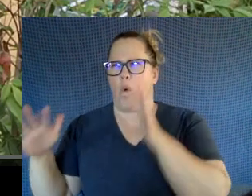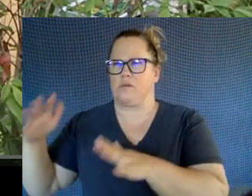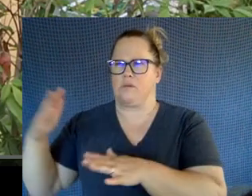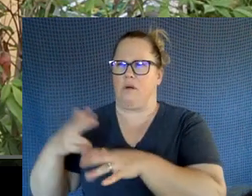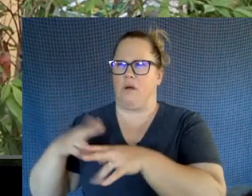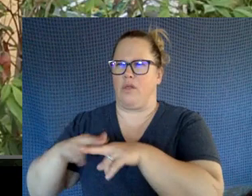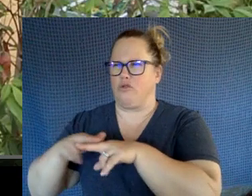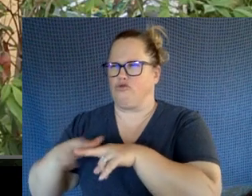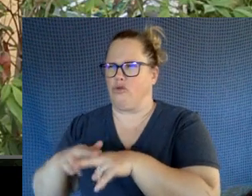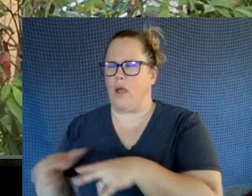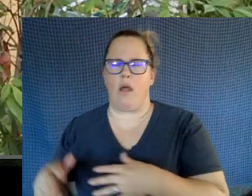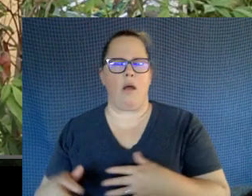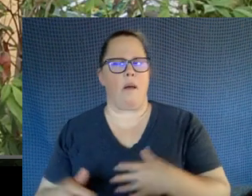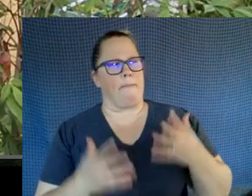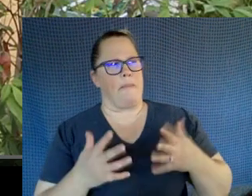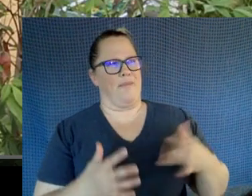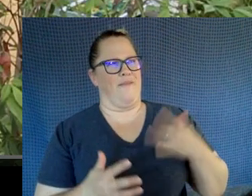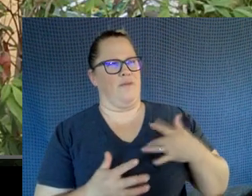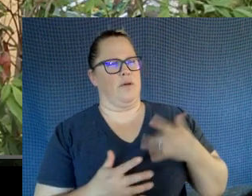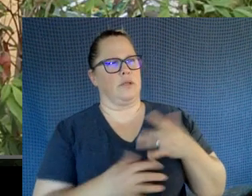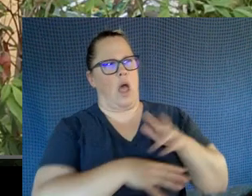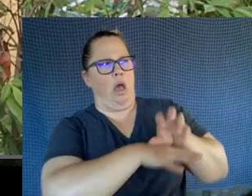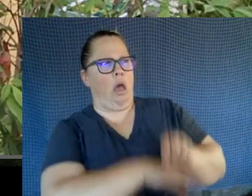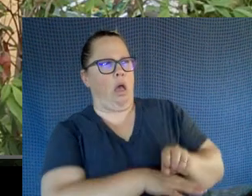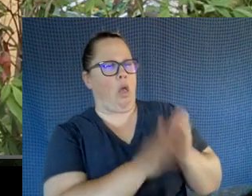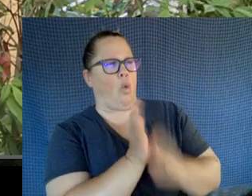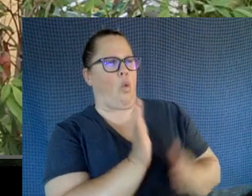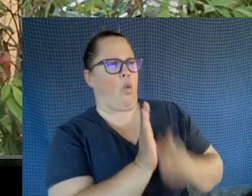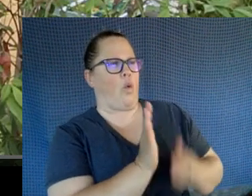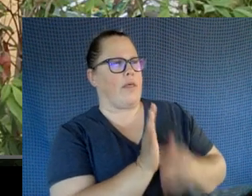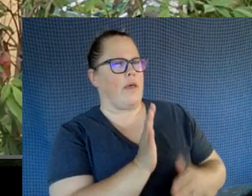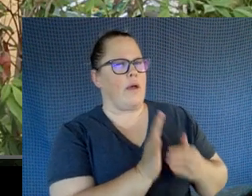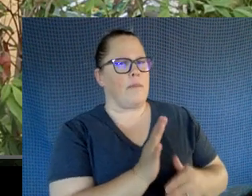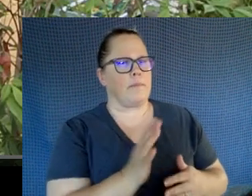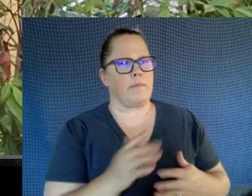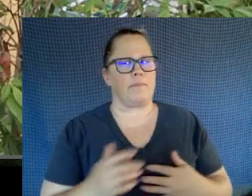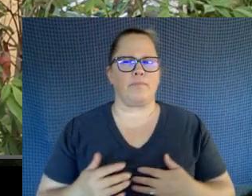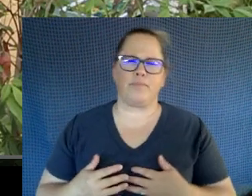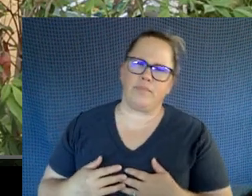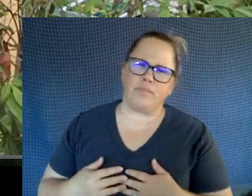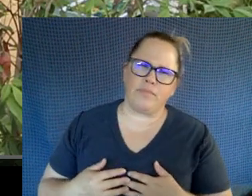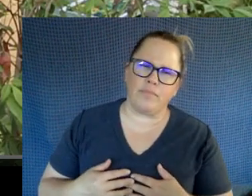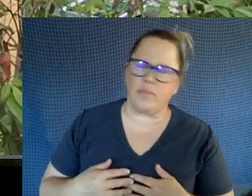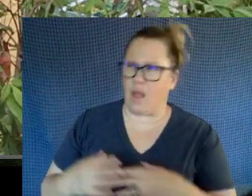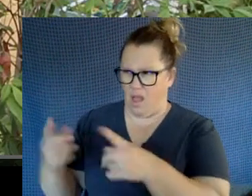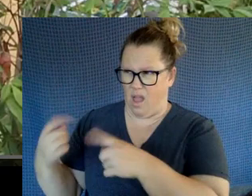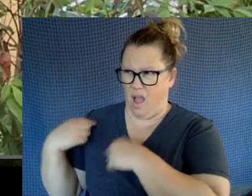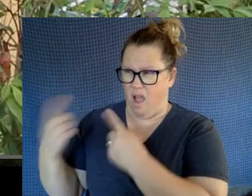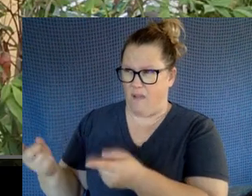to hear that like repeated rhythm. I kinda wonder if you have ever ridden on a train when it's going down